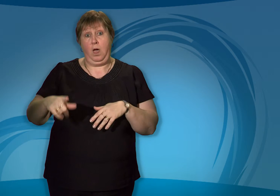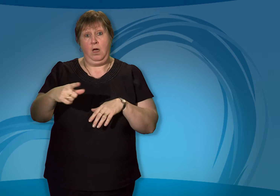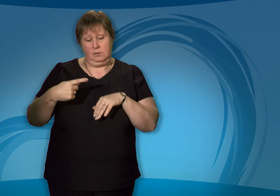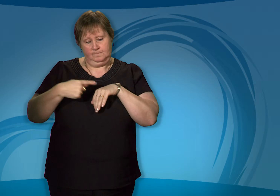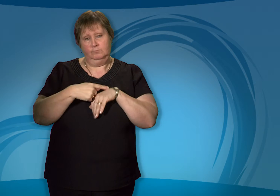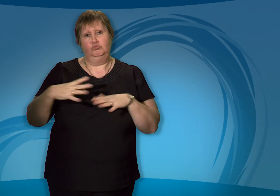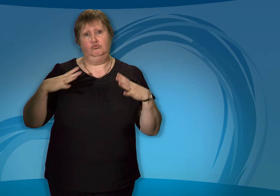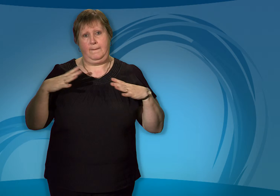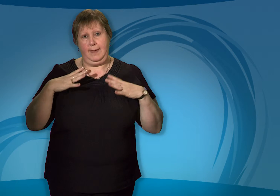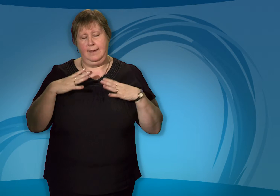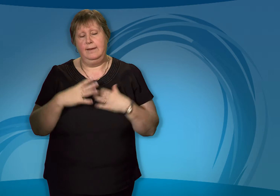painkillers.